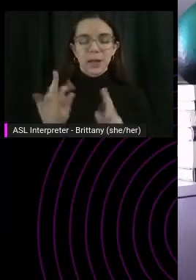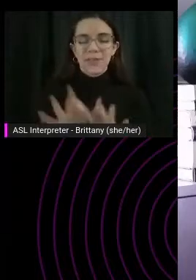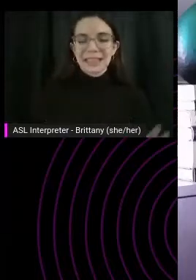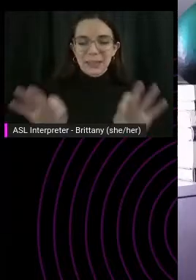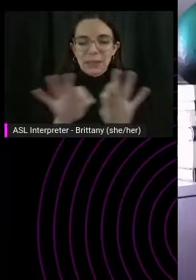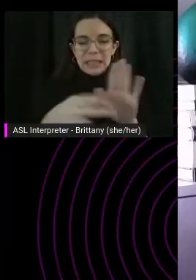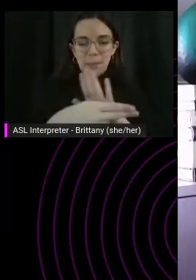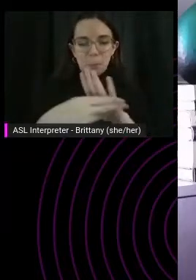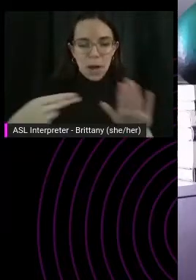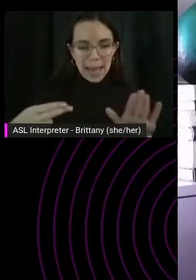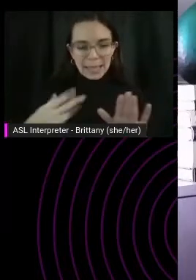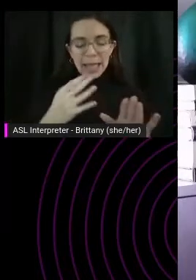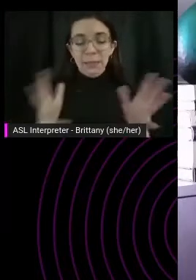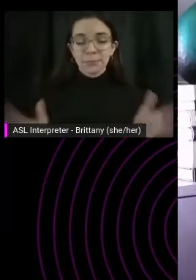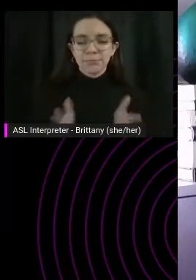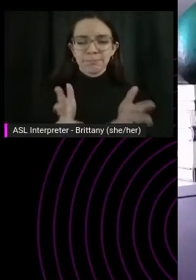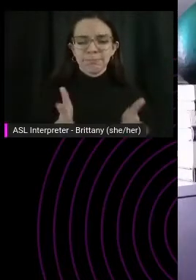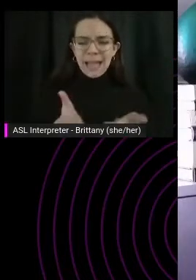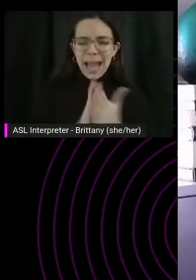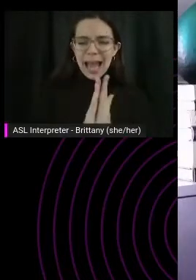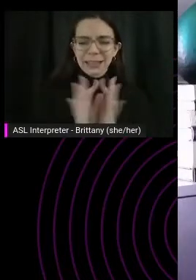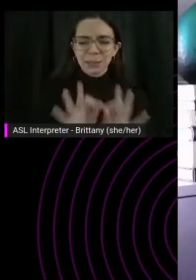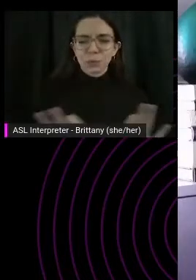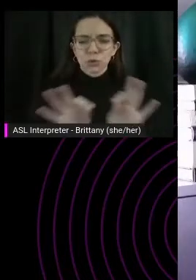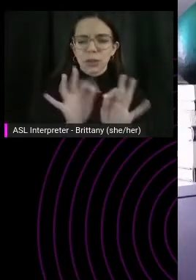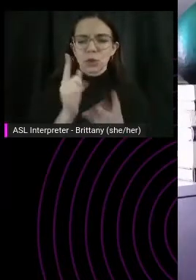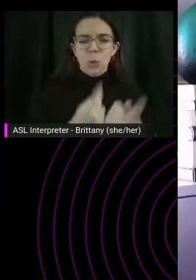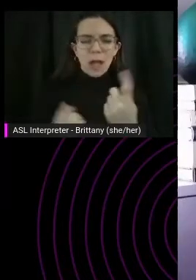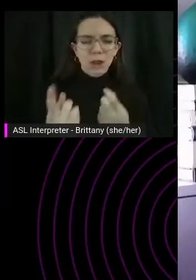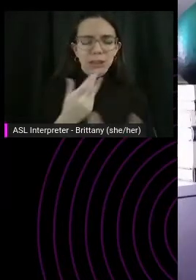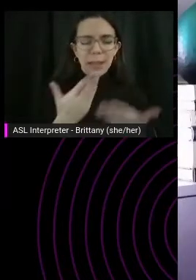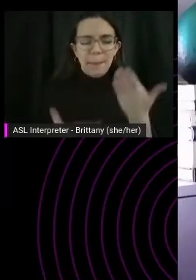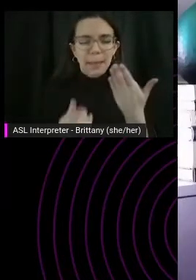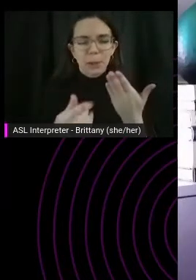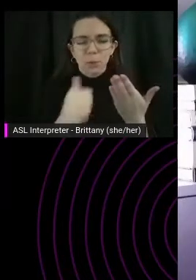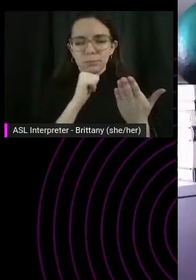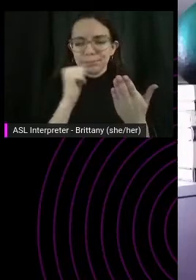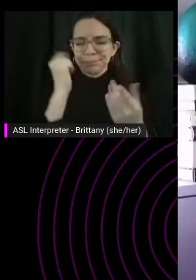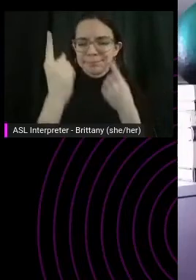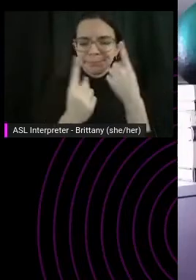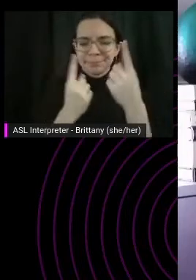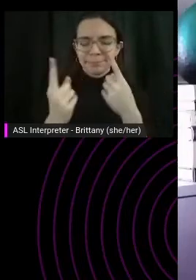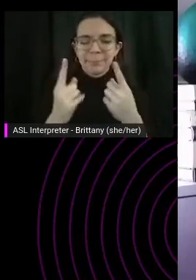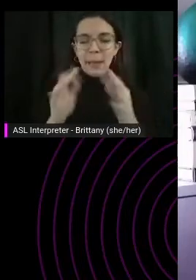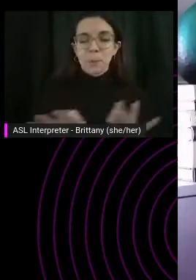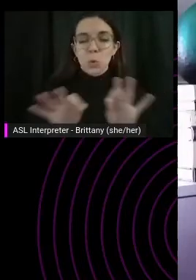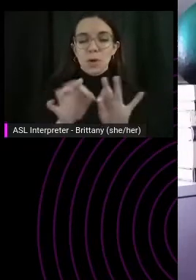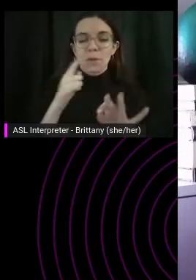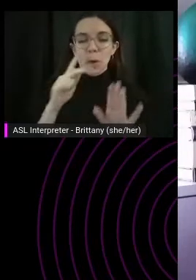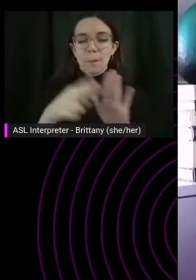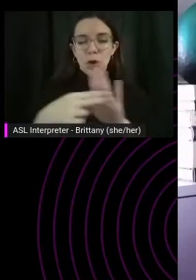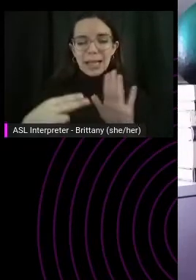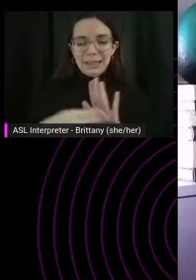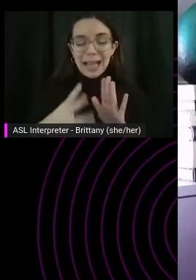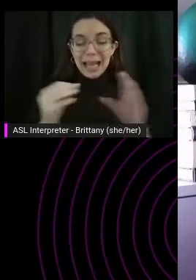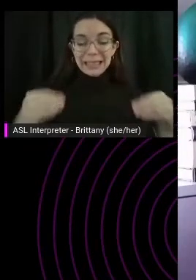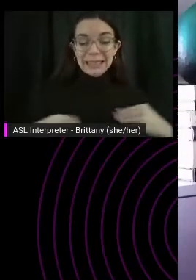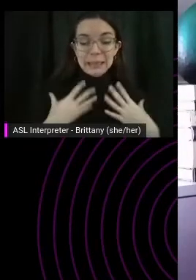Encourage you to ask some critical questions that you may not have considered important to branding and inspire you with a modern visual